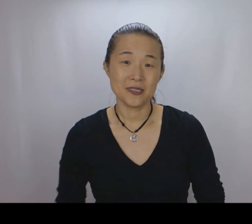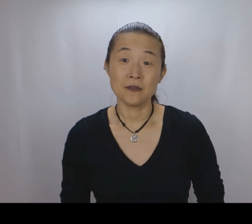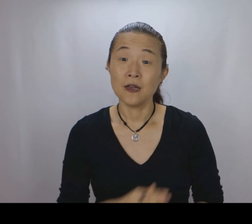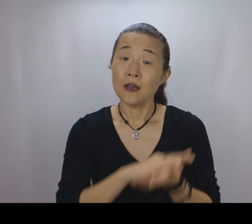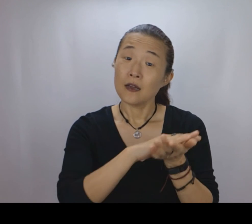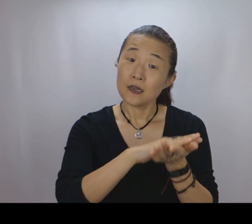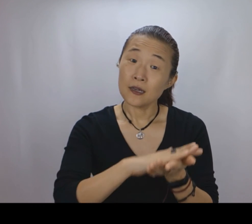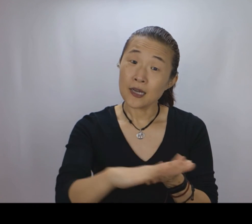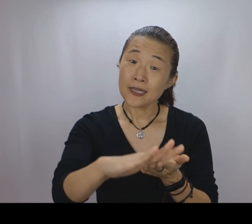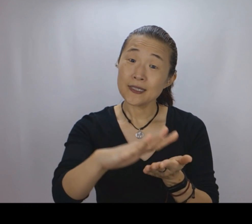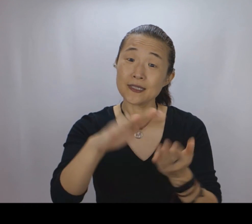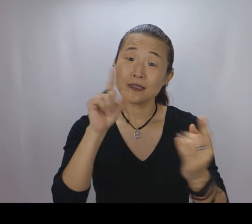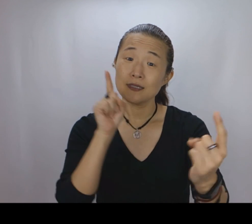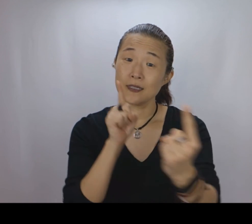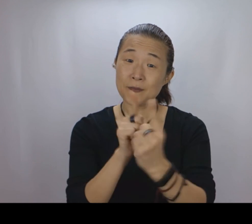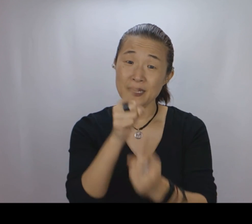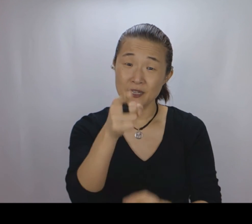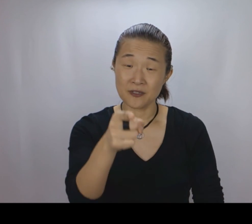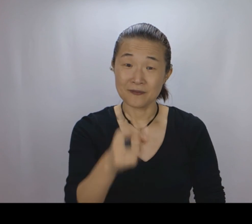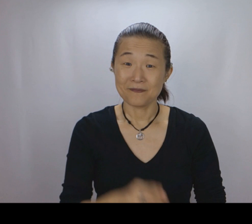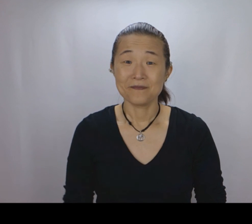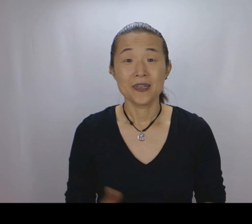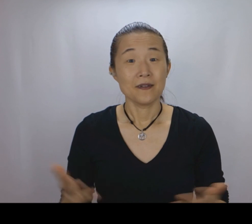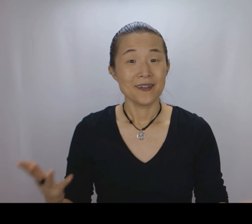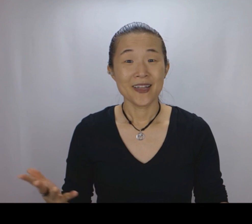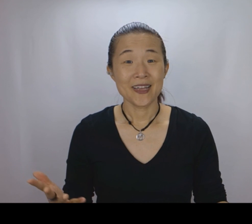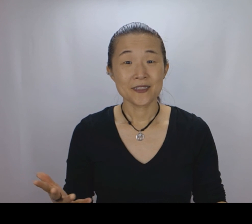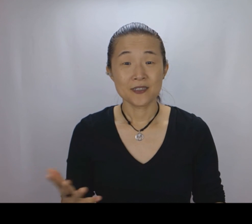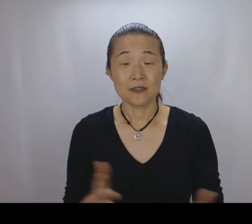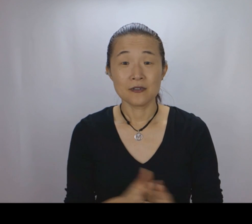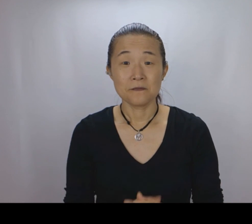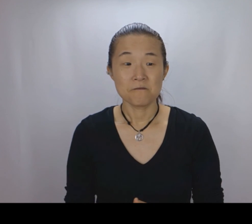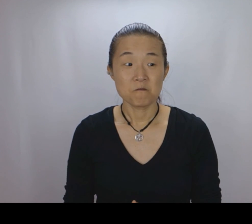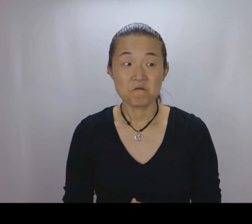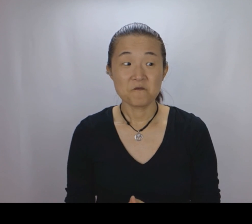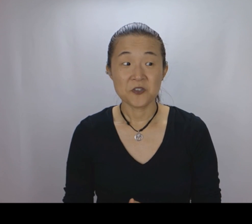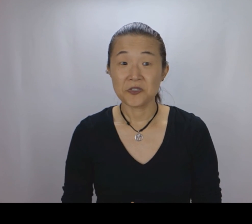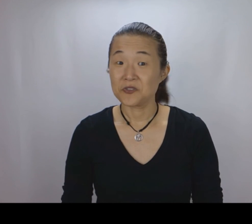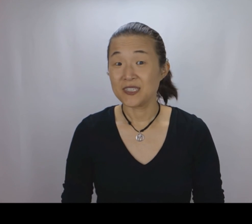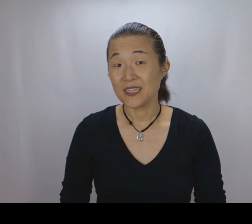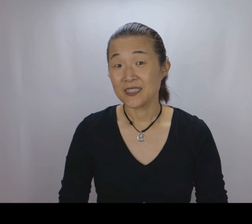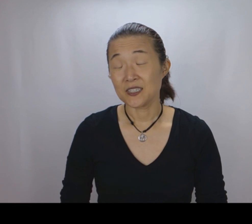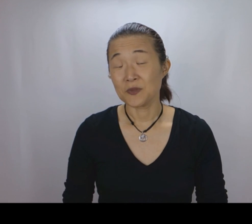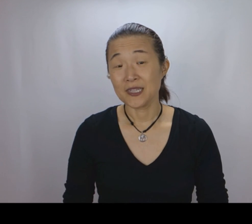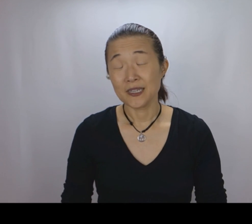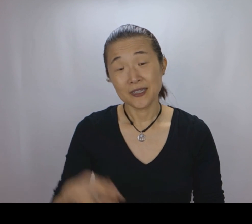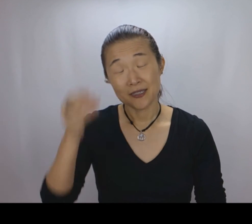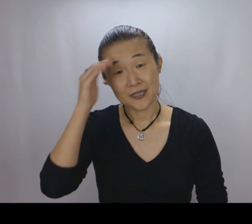So, "Nice to meet you" and that's your first three sentences, really,